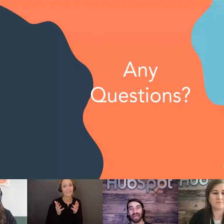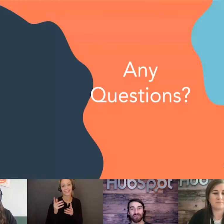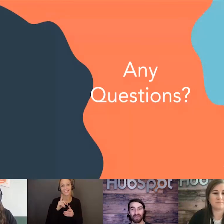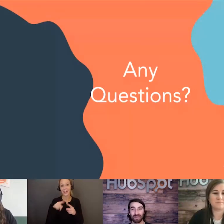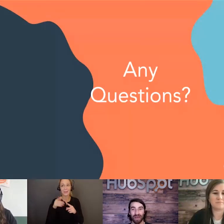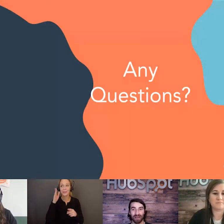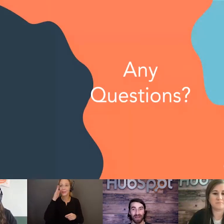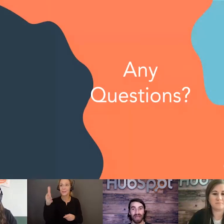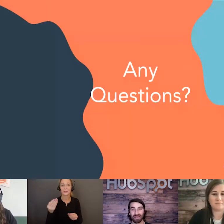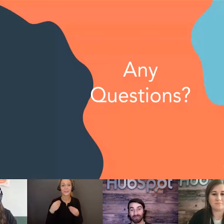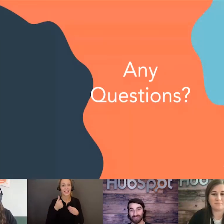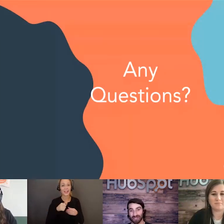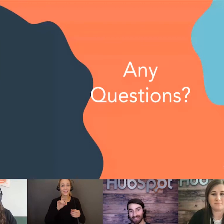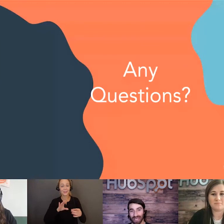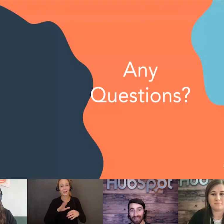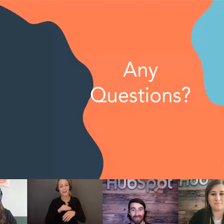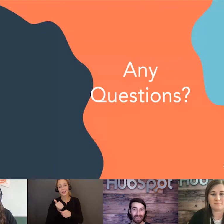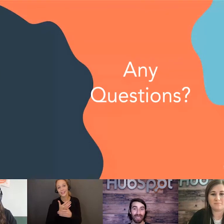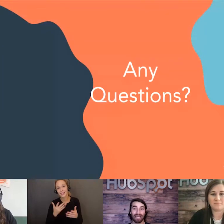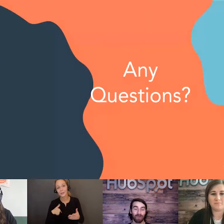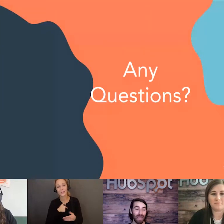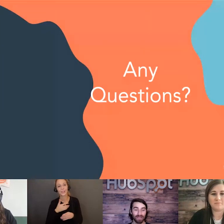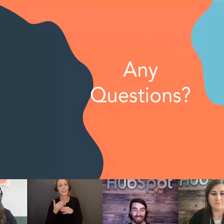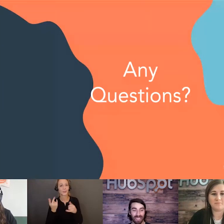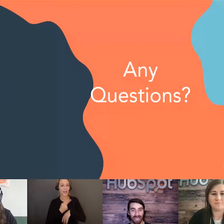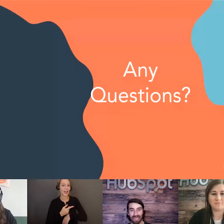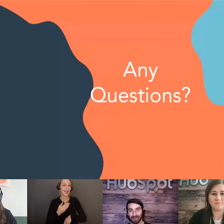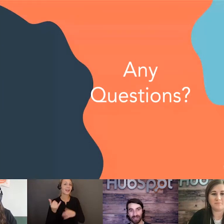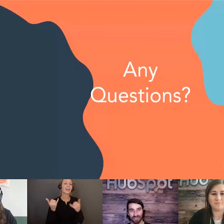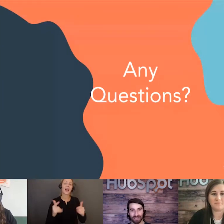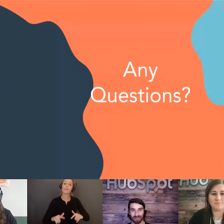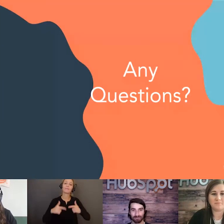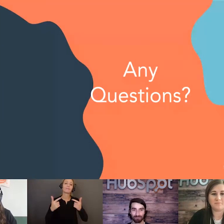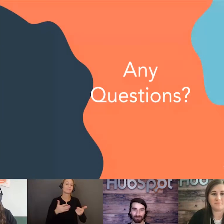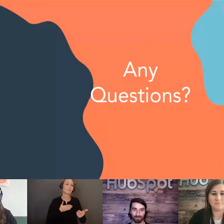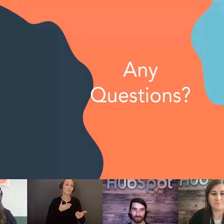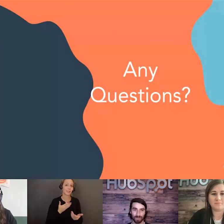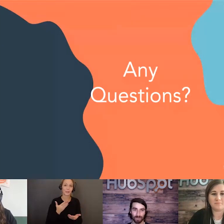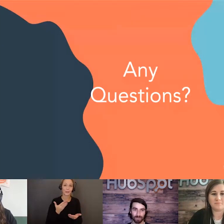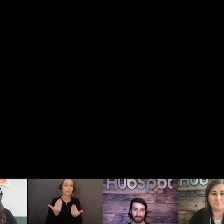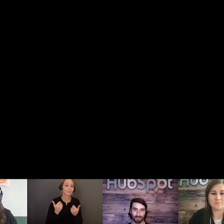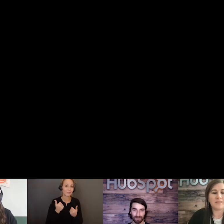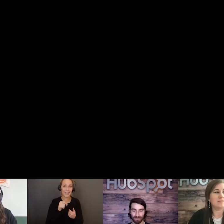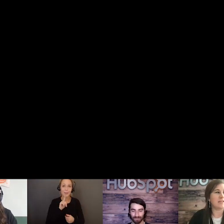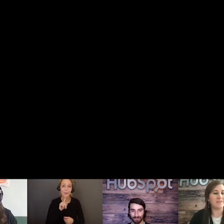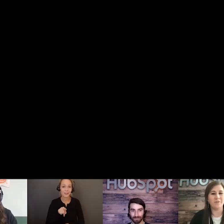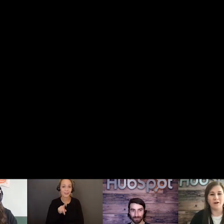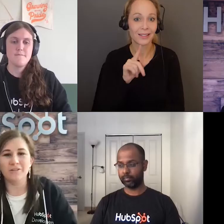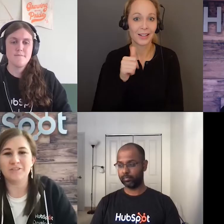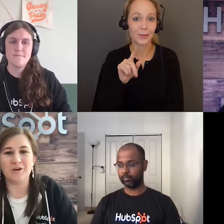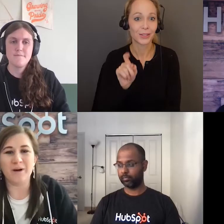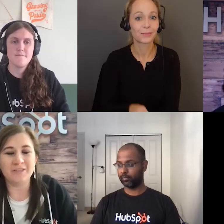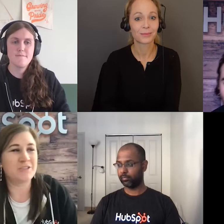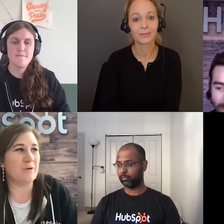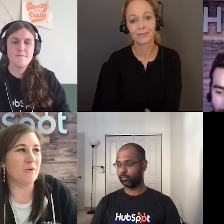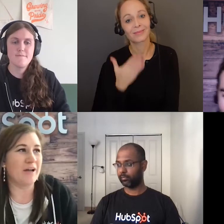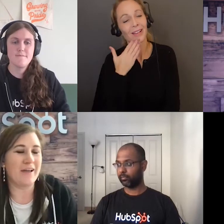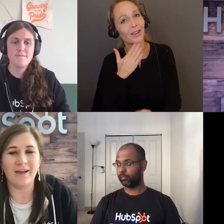FUTURE, OR PROVIDE ANY FEEDBACK ON ANYTHING WE SHARED TODAY AND NOW WE'RE HAPPY TO TAKE ANY QUESTIONS. THANK YOU ALL SO MUCH.